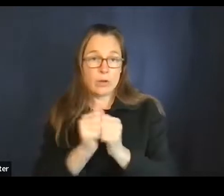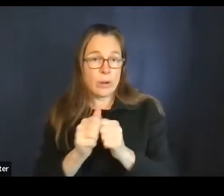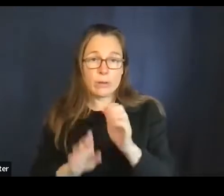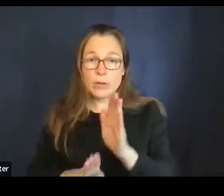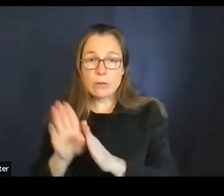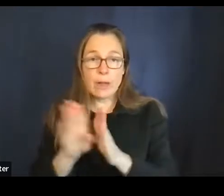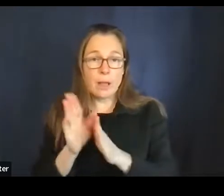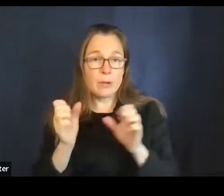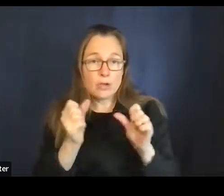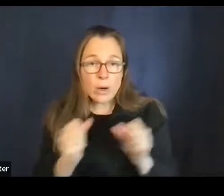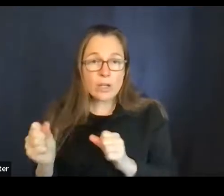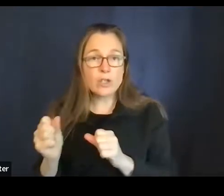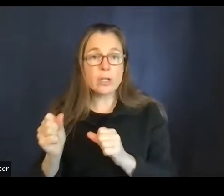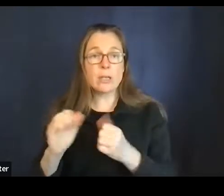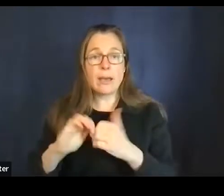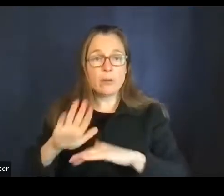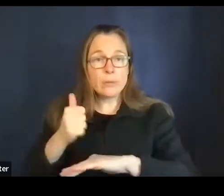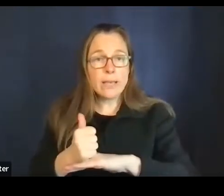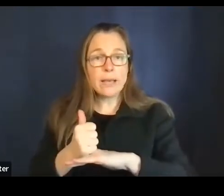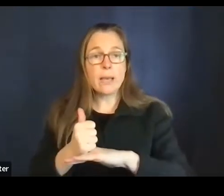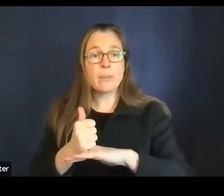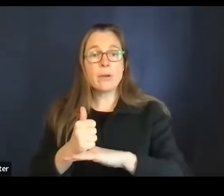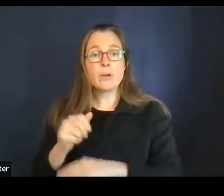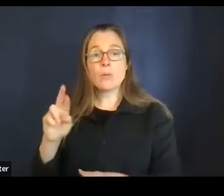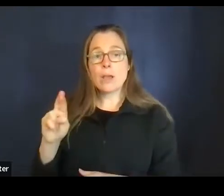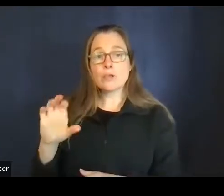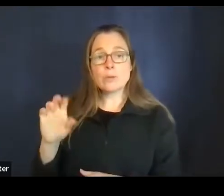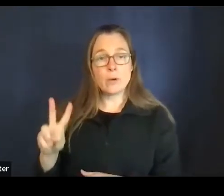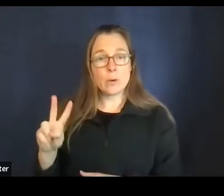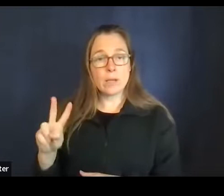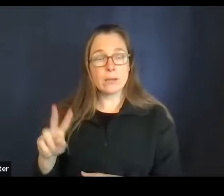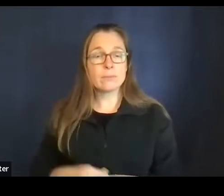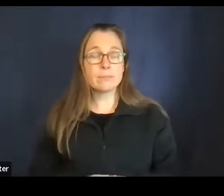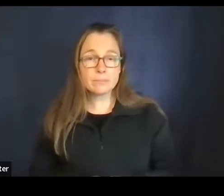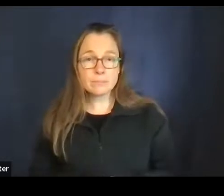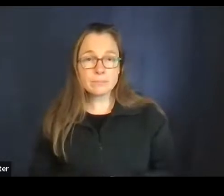strategy to bring ranked choice voting to Portland. Over the coming months.